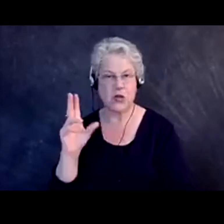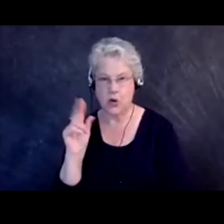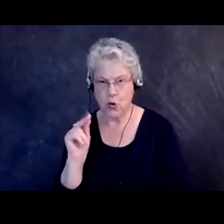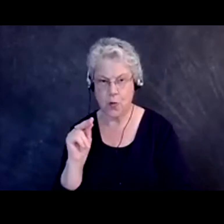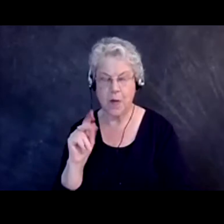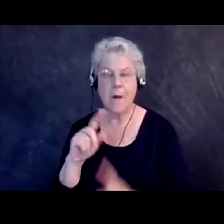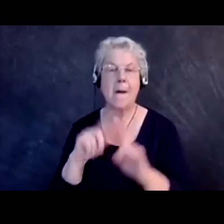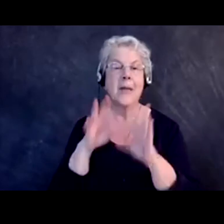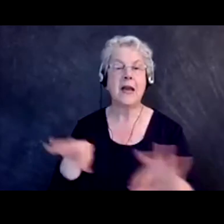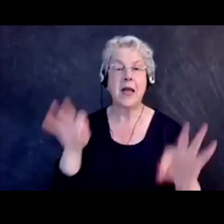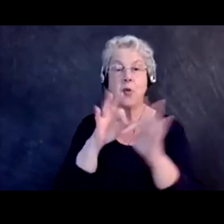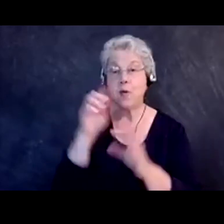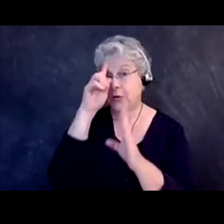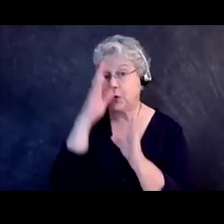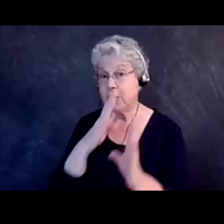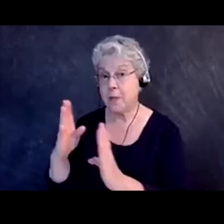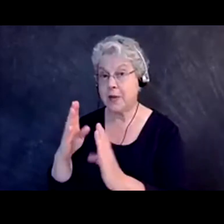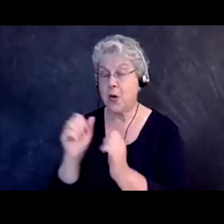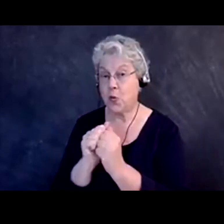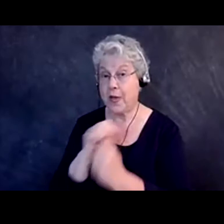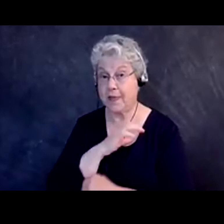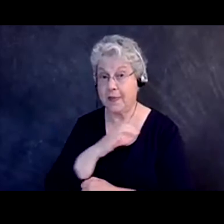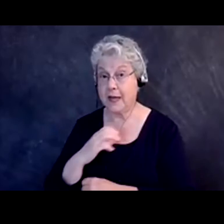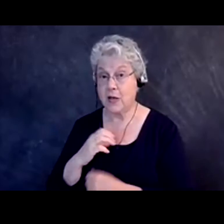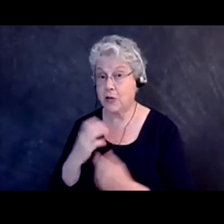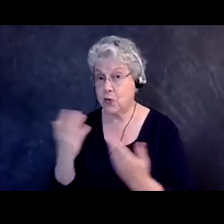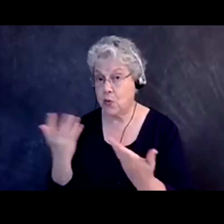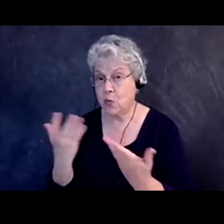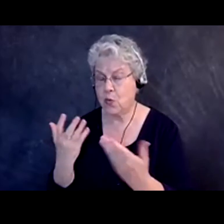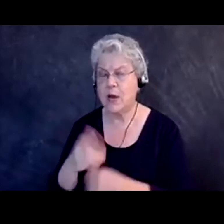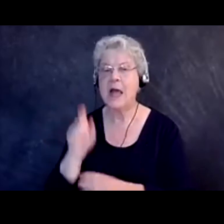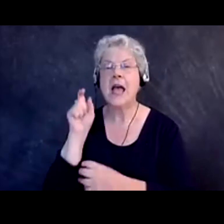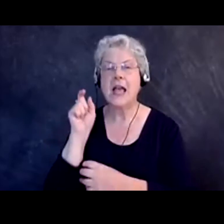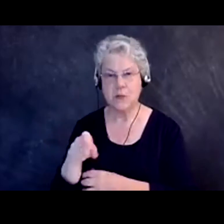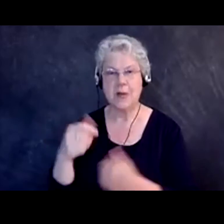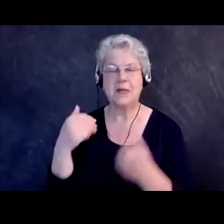strategic plan probably with council, is that you have to have your projects and activities in your